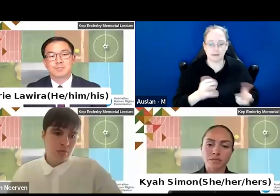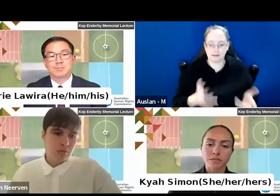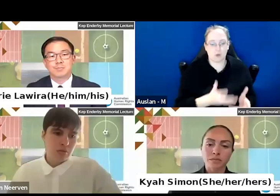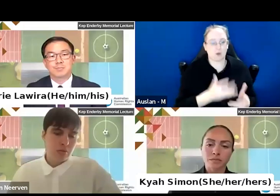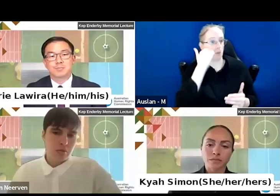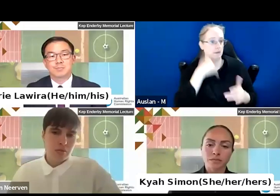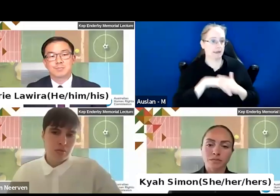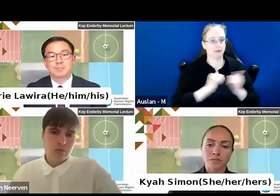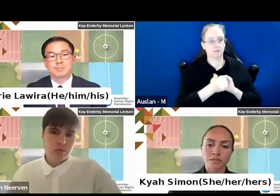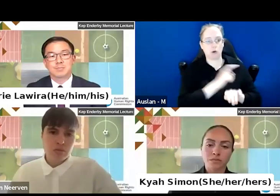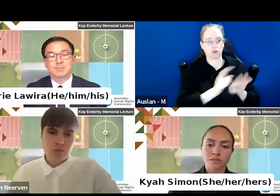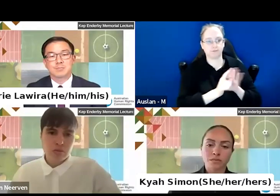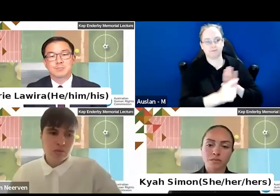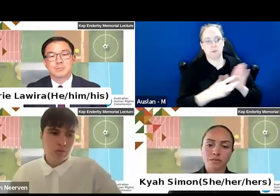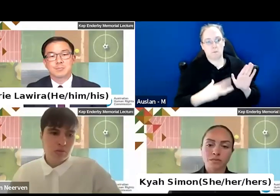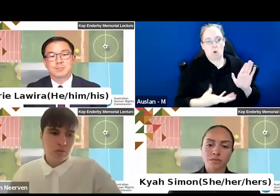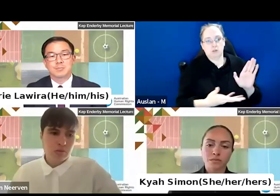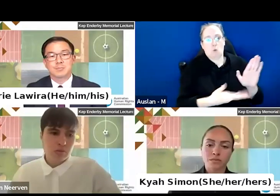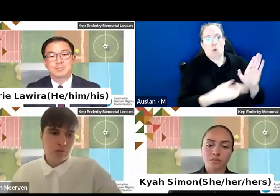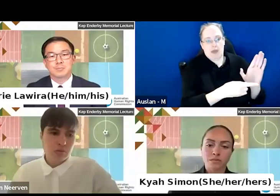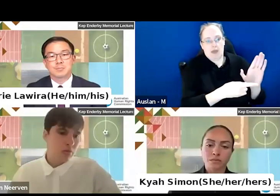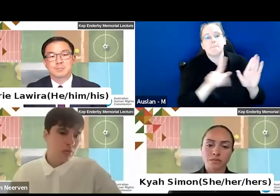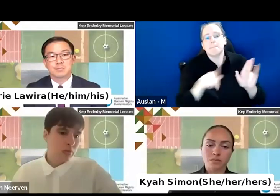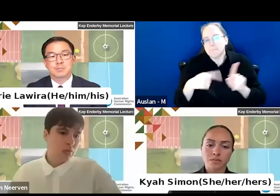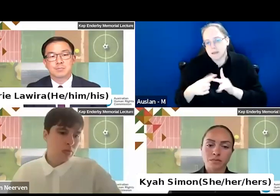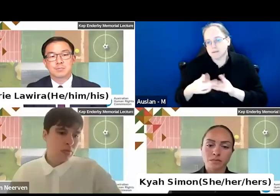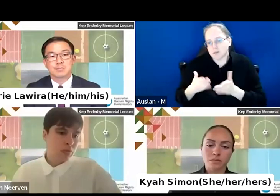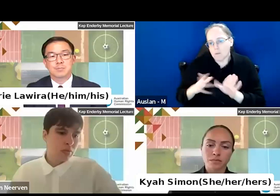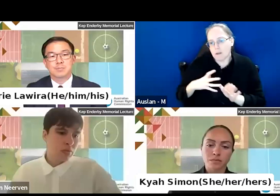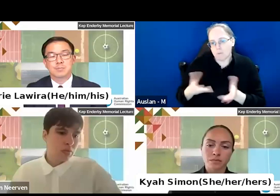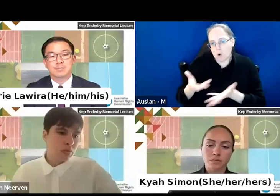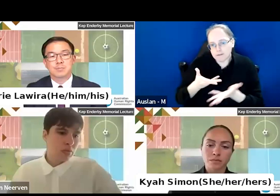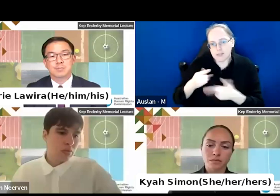but has opened up difficult conversations about race through affirmative action, as well as encourage people